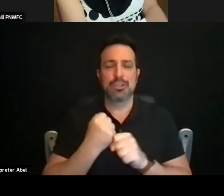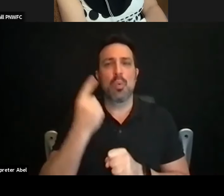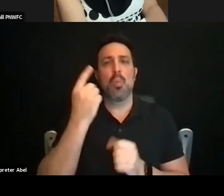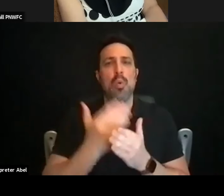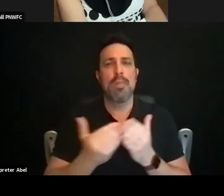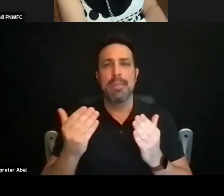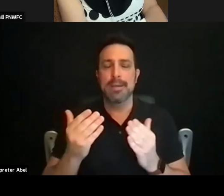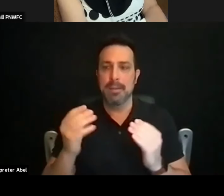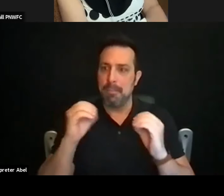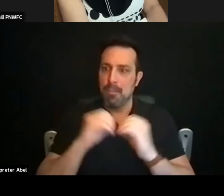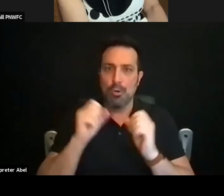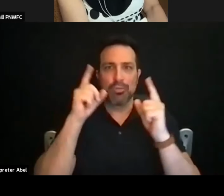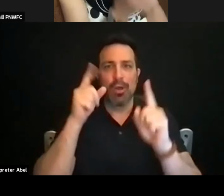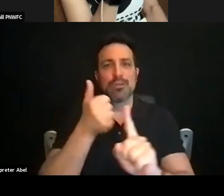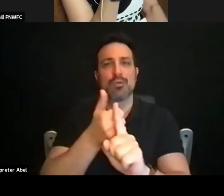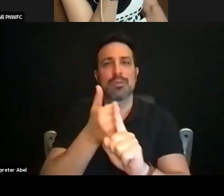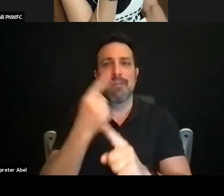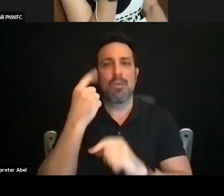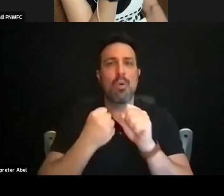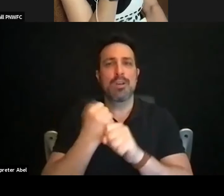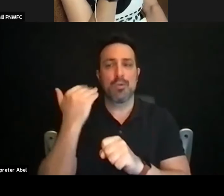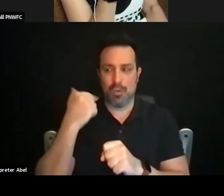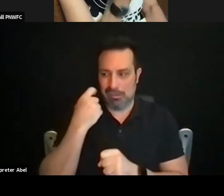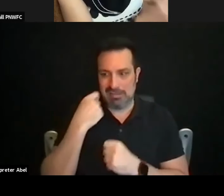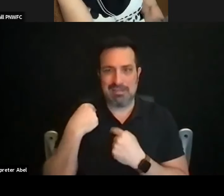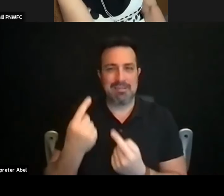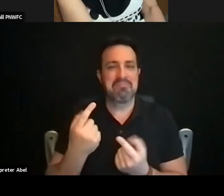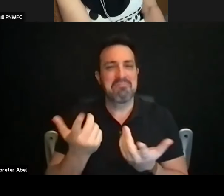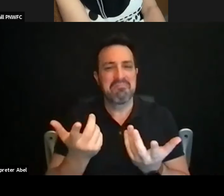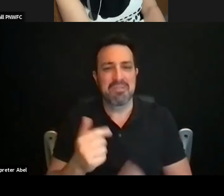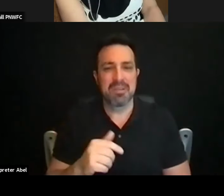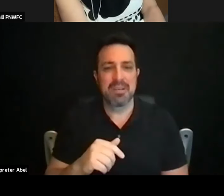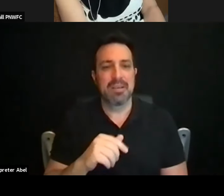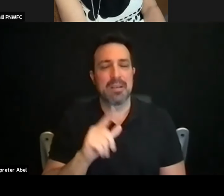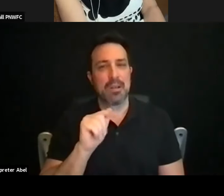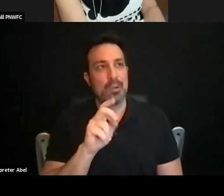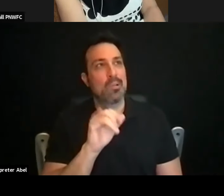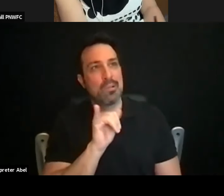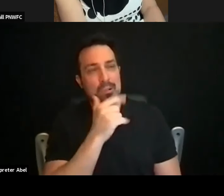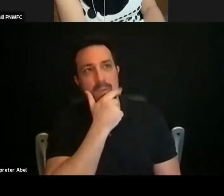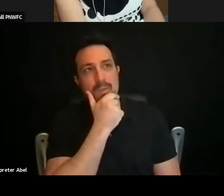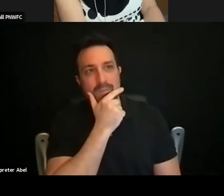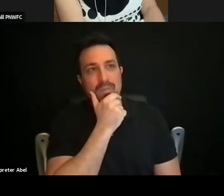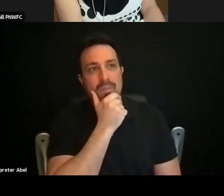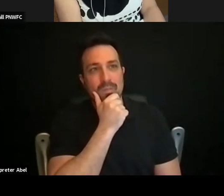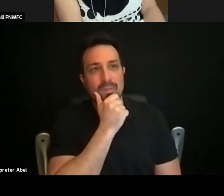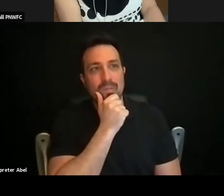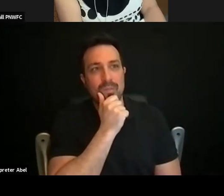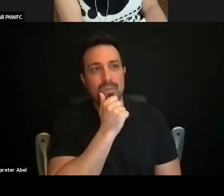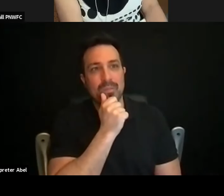what's the one thing that would have been most surprising, if you could talk to yourself from